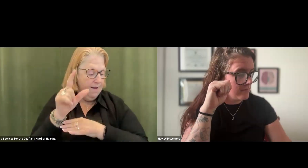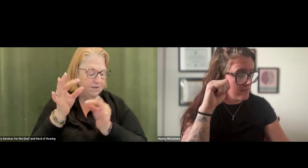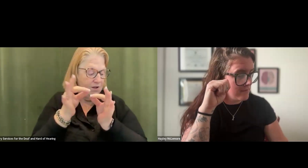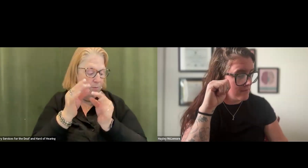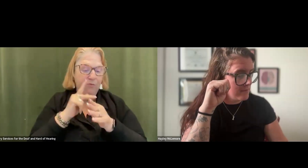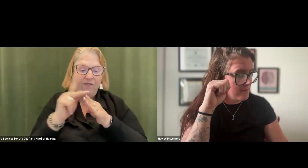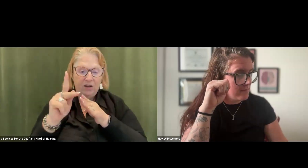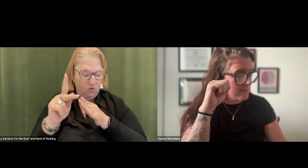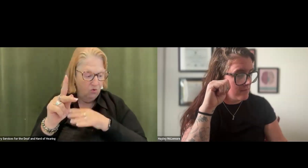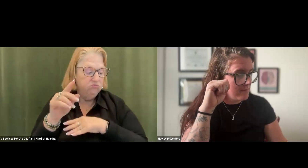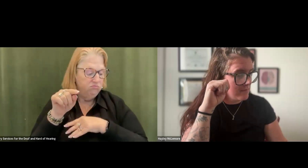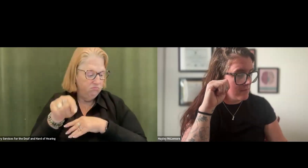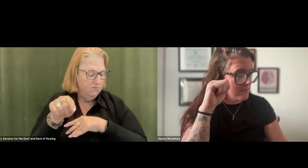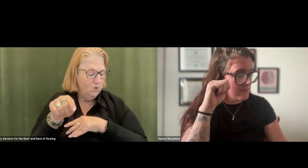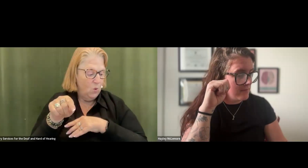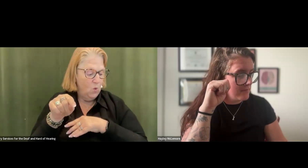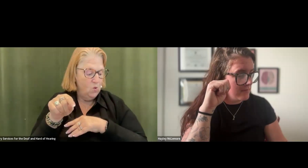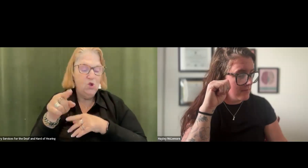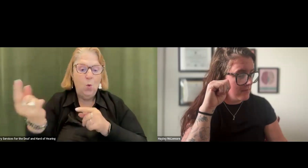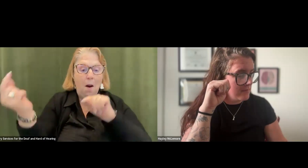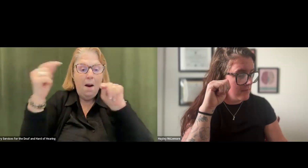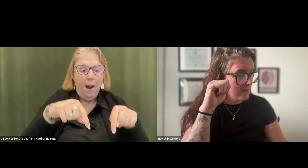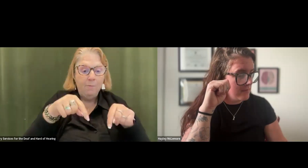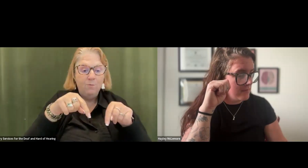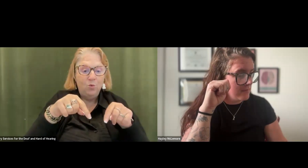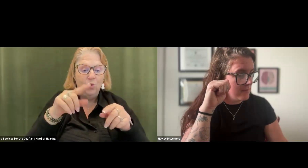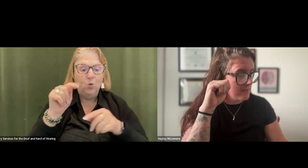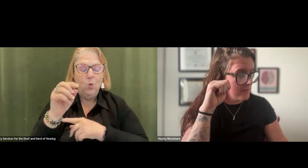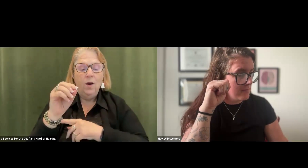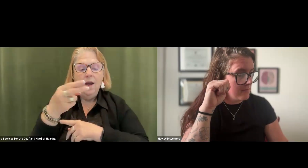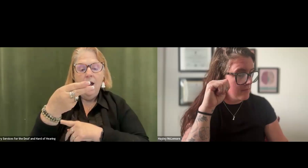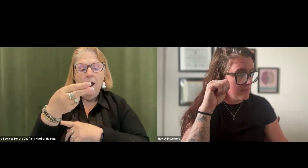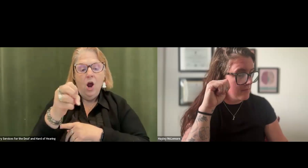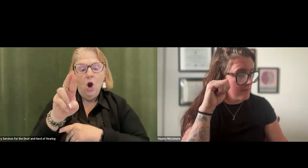She herself is a Deaf educator, a professional that uses American Sign Language.